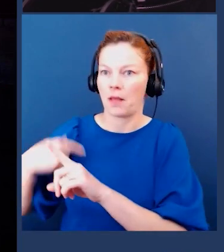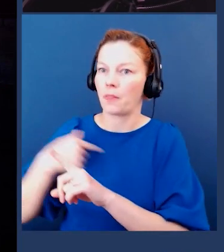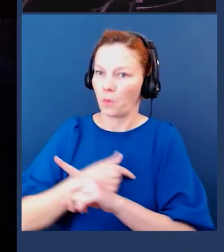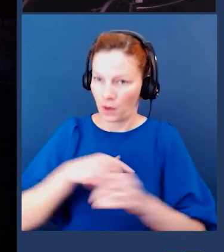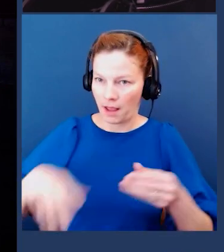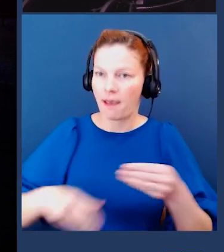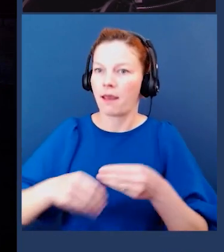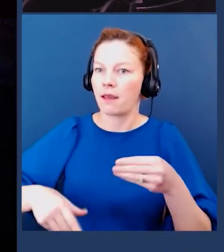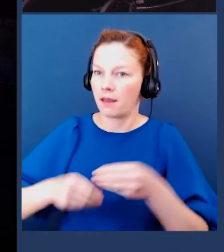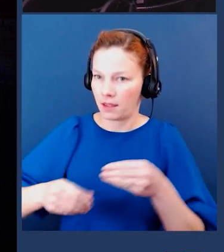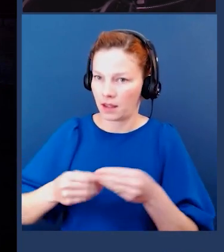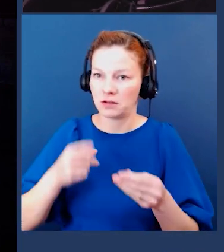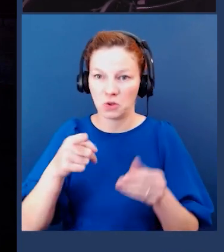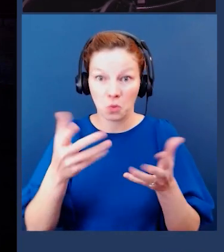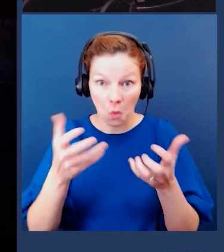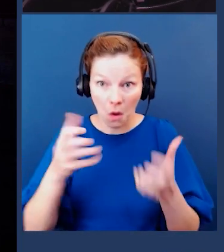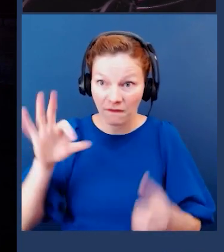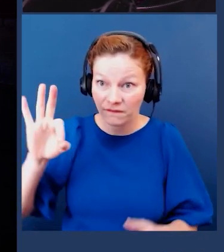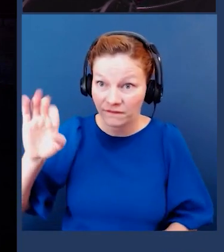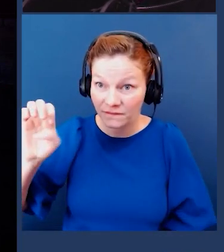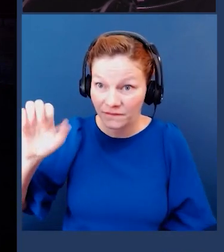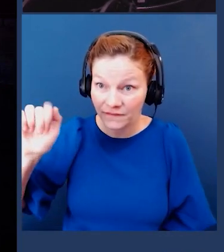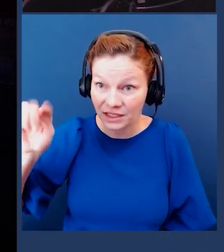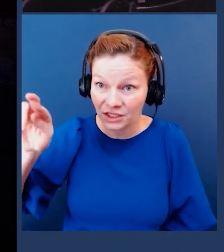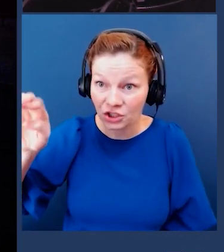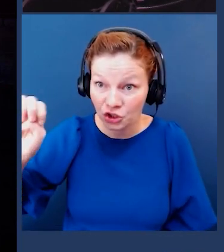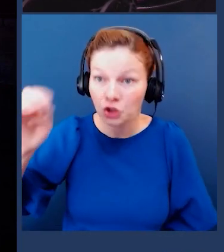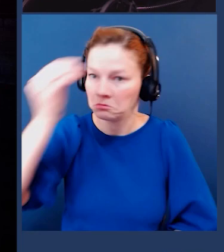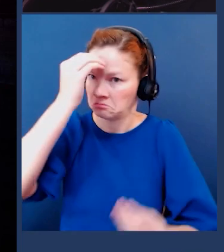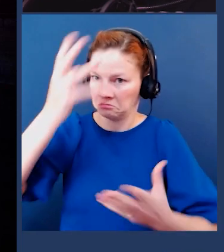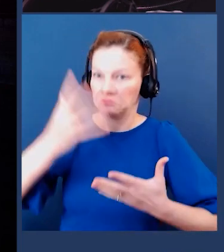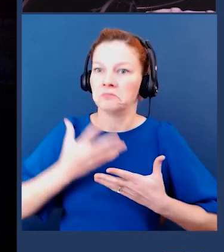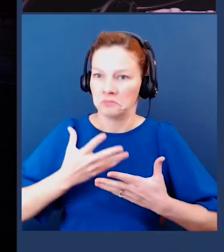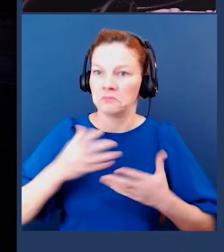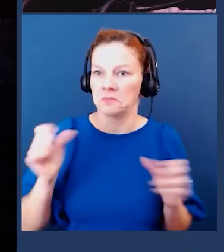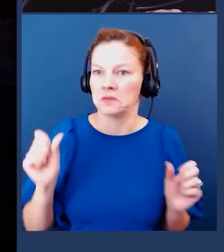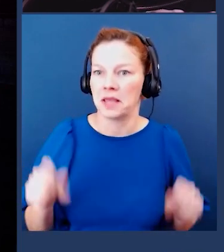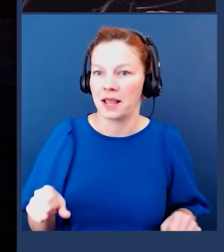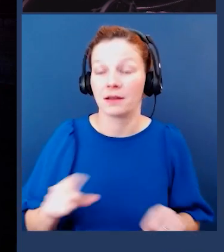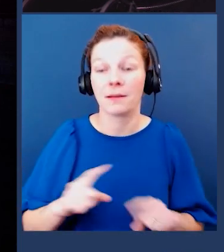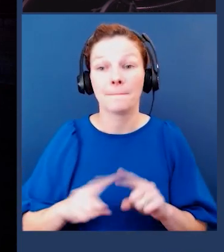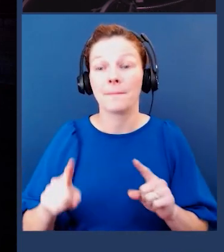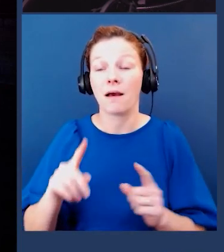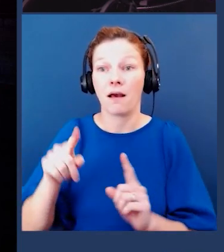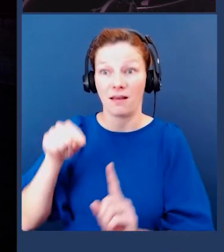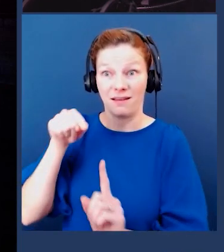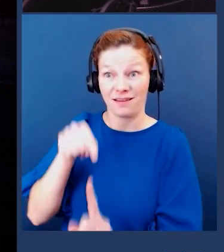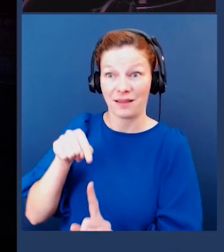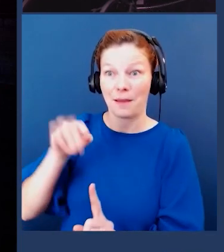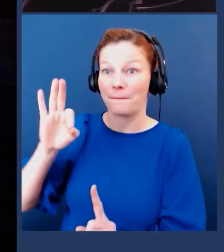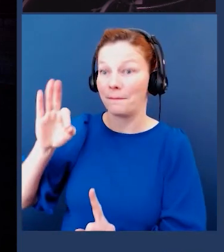So feel free to reach out if you want that, but the core of that, it's all PlayFab behind that.